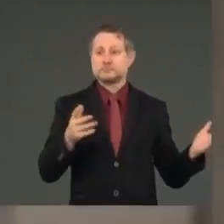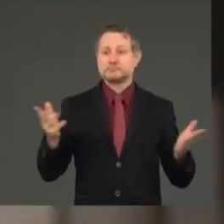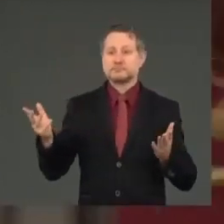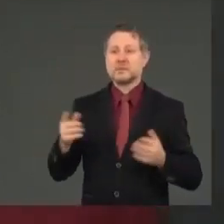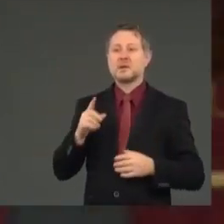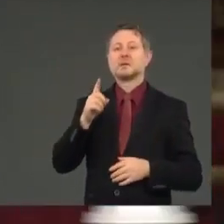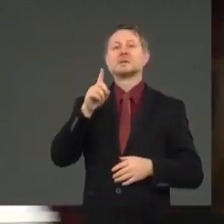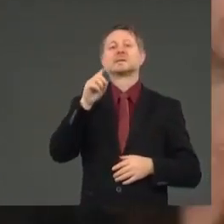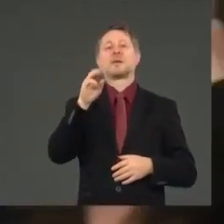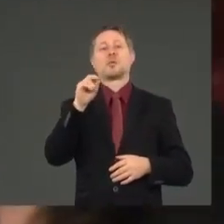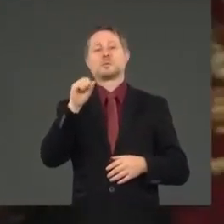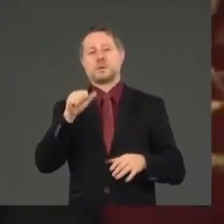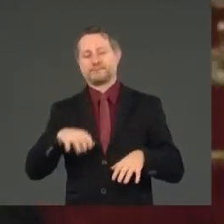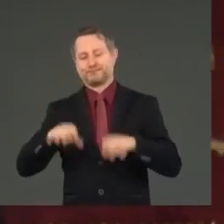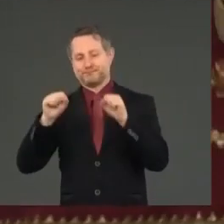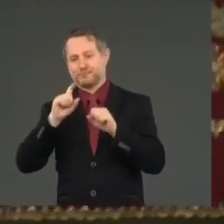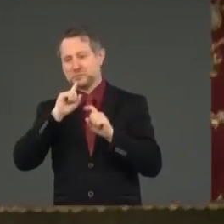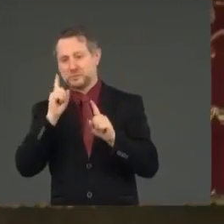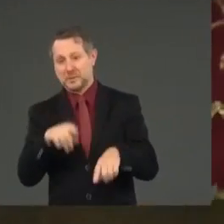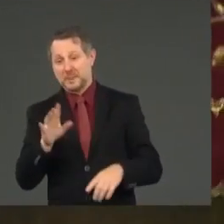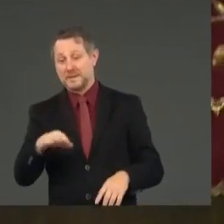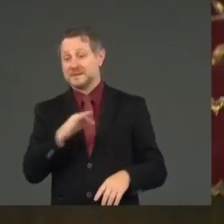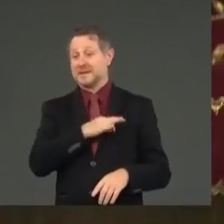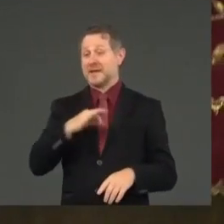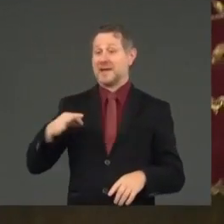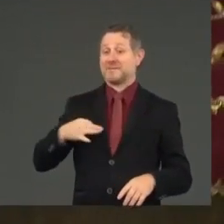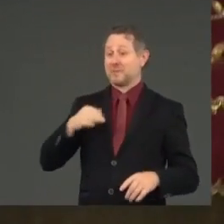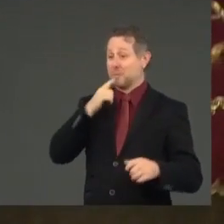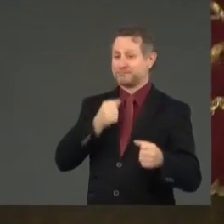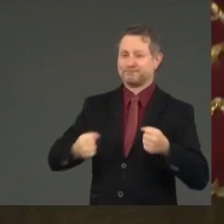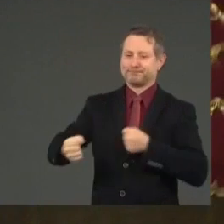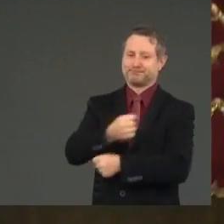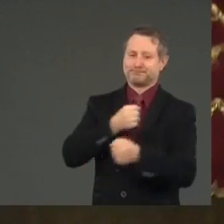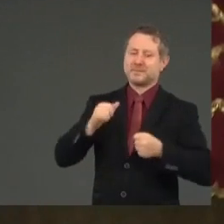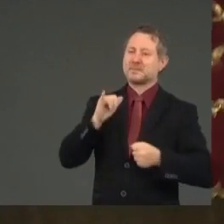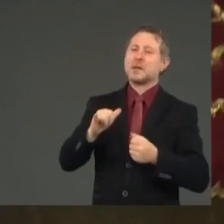WHO WANTS TO SPEAK TO THE GROUP